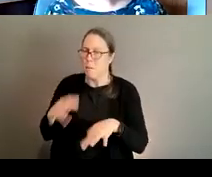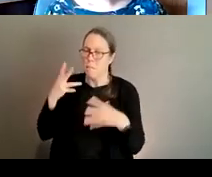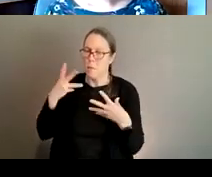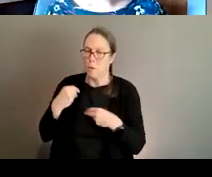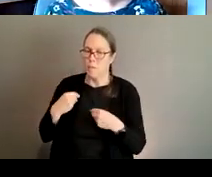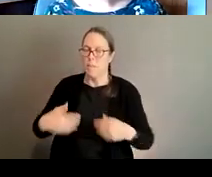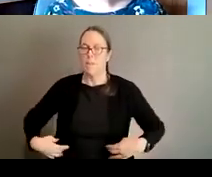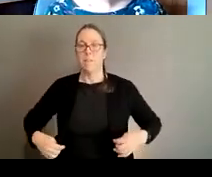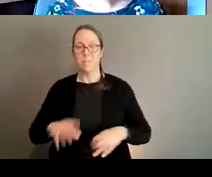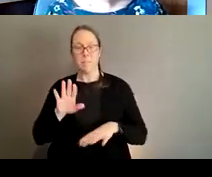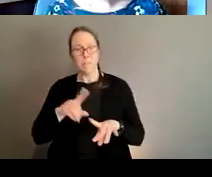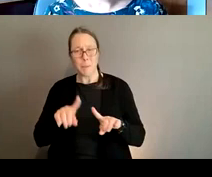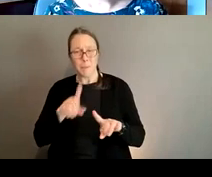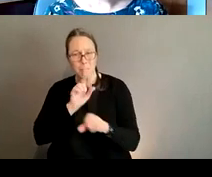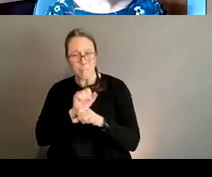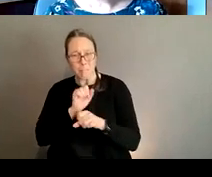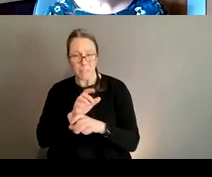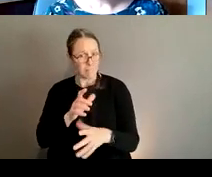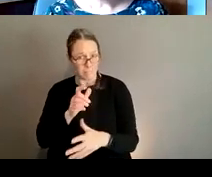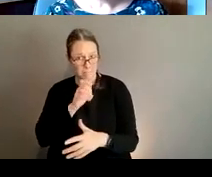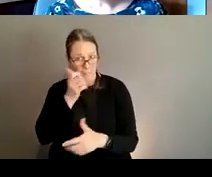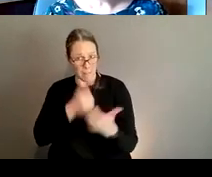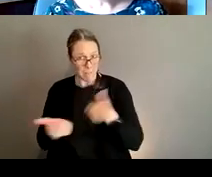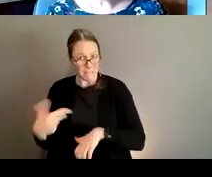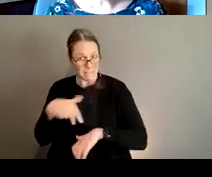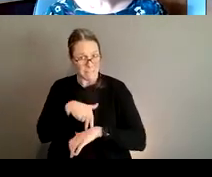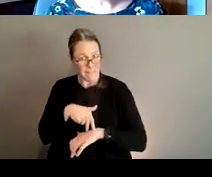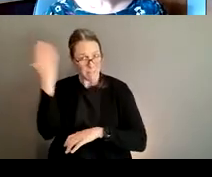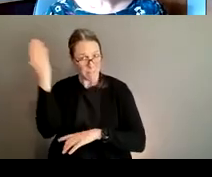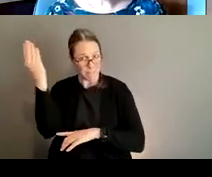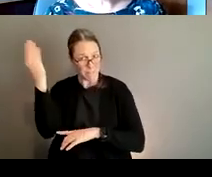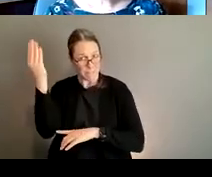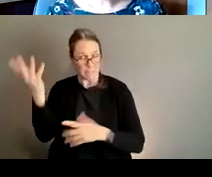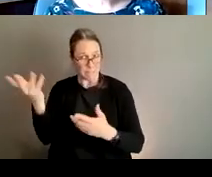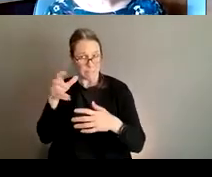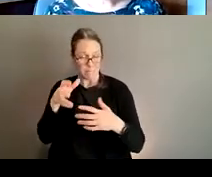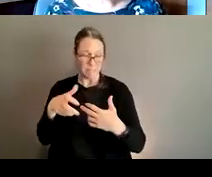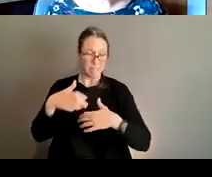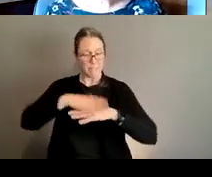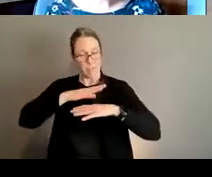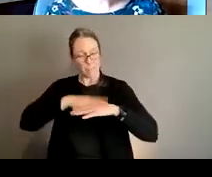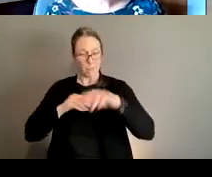doesn't everybody just get behind a podium at a conference and talk? Like what is a Think